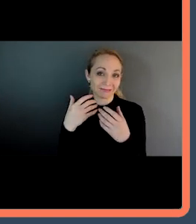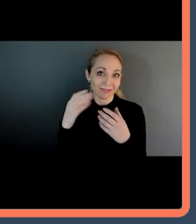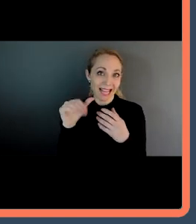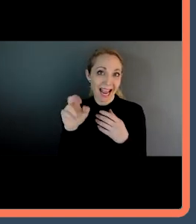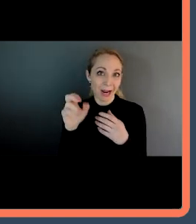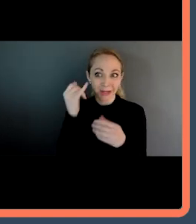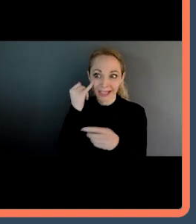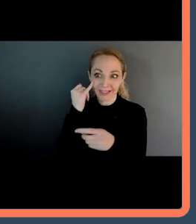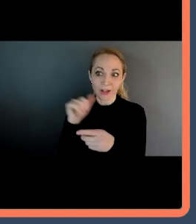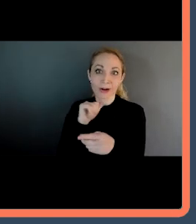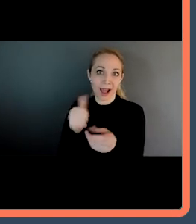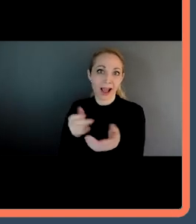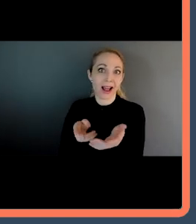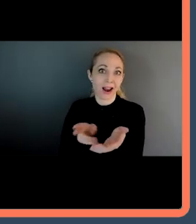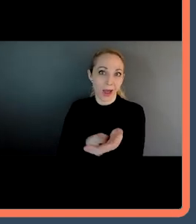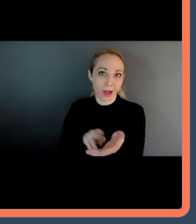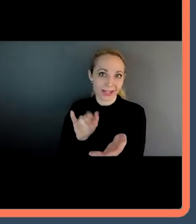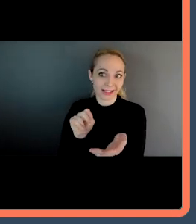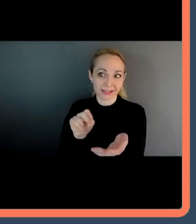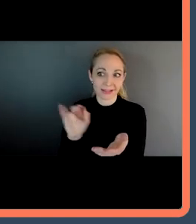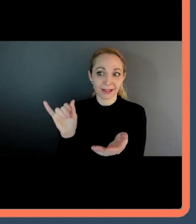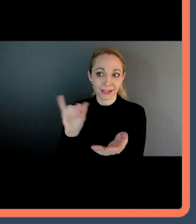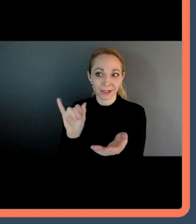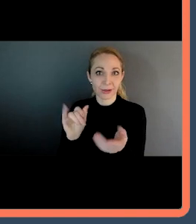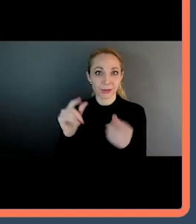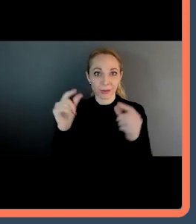ARE NOT LOGGED IN AS WELL.